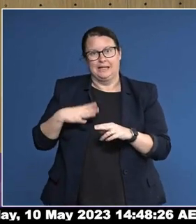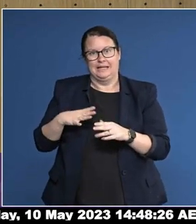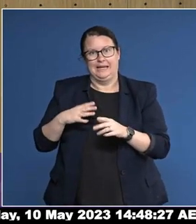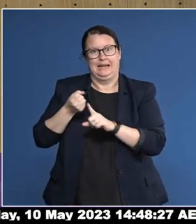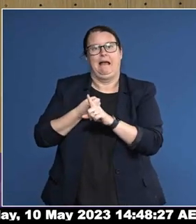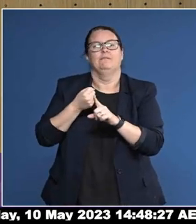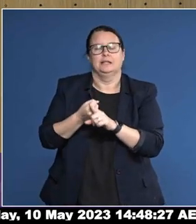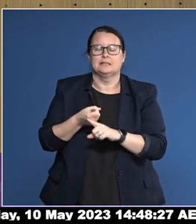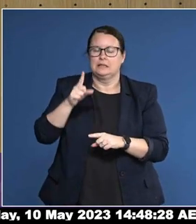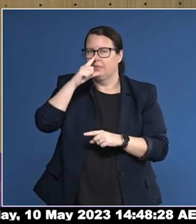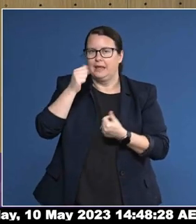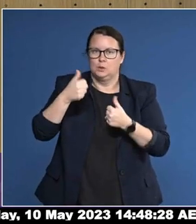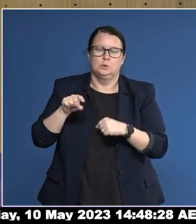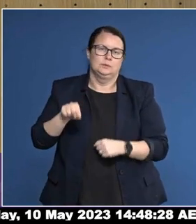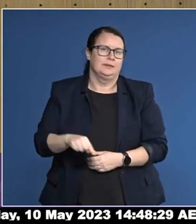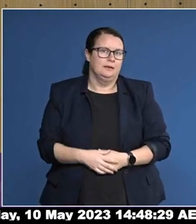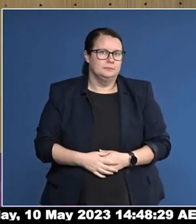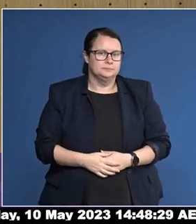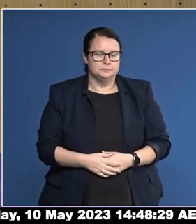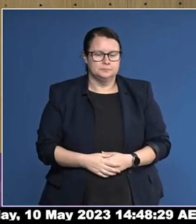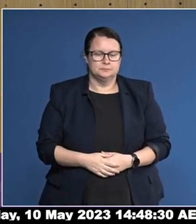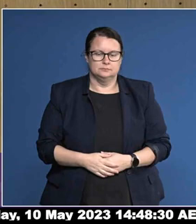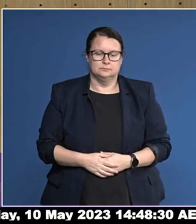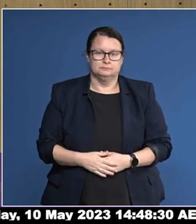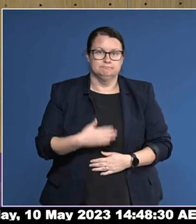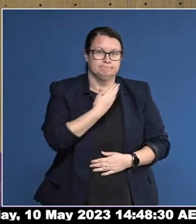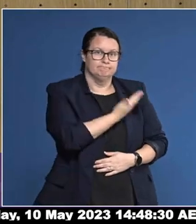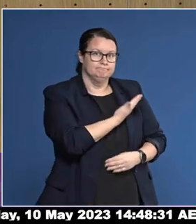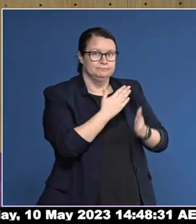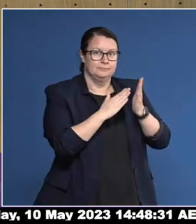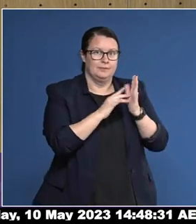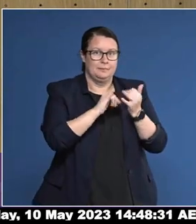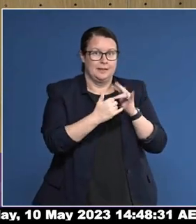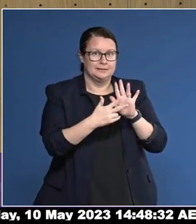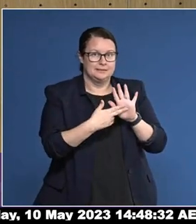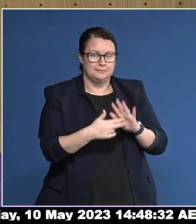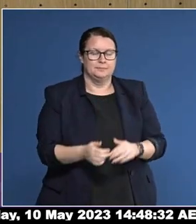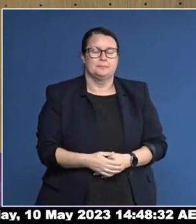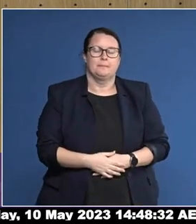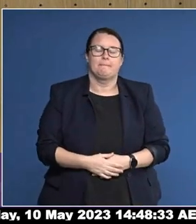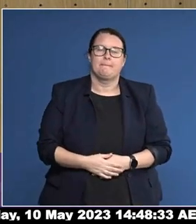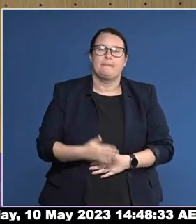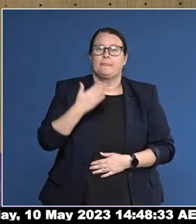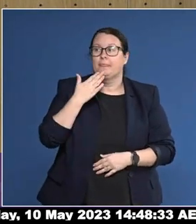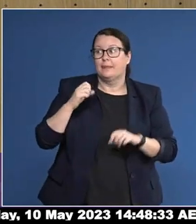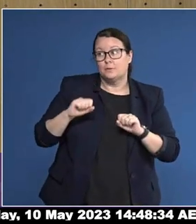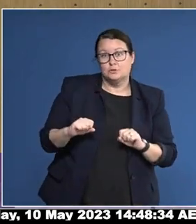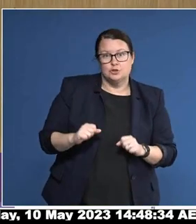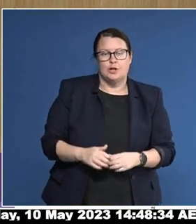Thank you, Mr Chair. COMMISSIONER McEWIN: Commissioner Mason. Thank you, Chair, just one question. Were you able to hear the evidence previously?